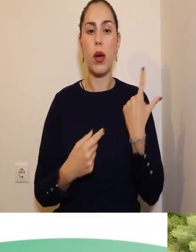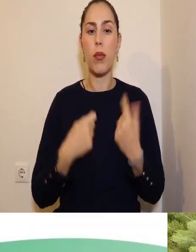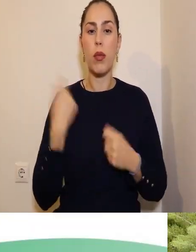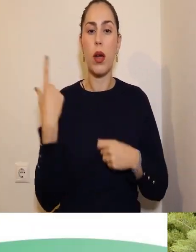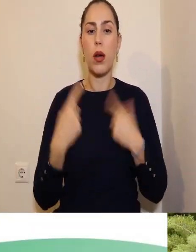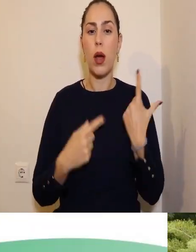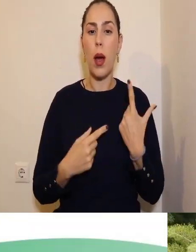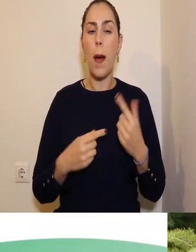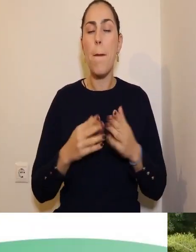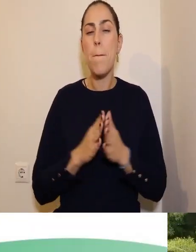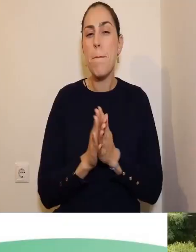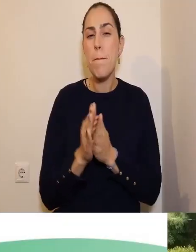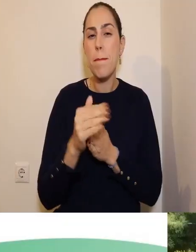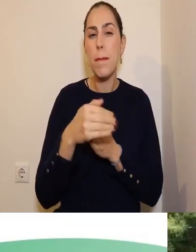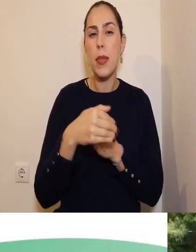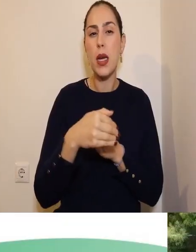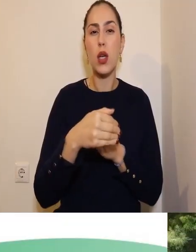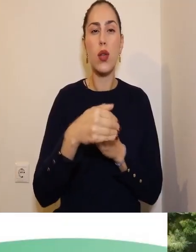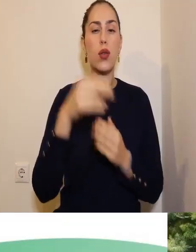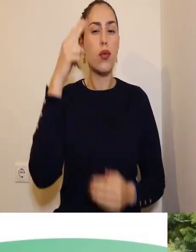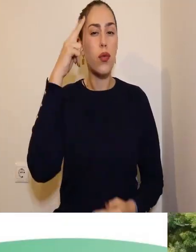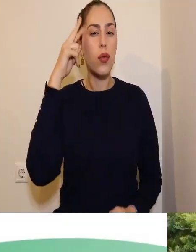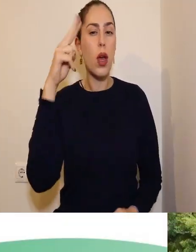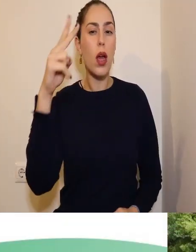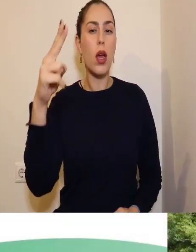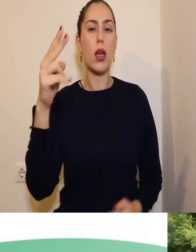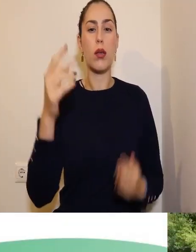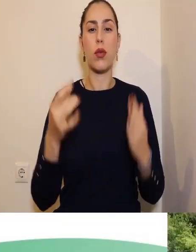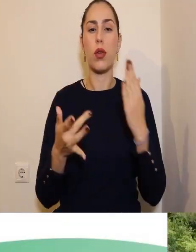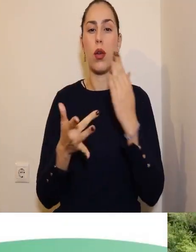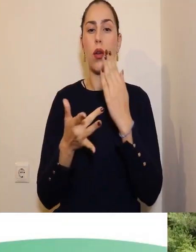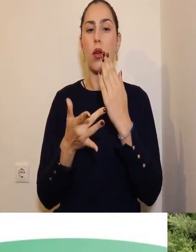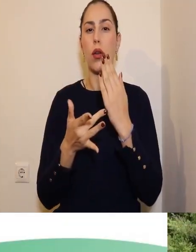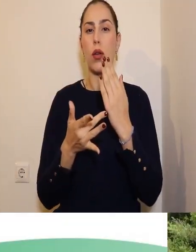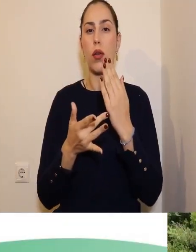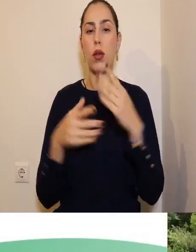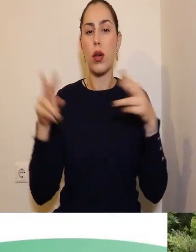4. Recycling and reusing components and materials, where technically feasible.